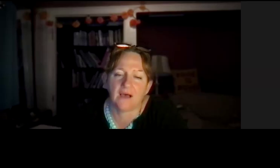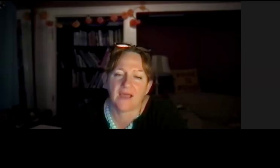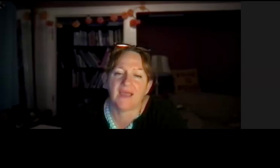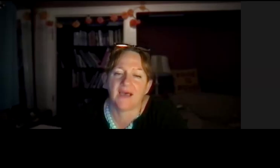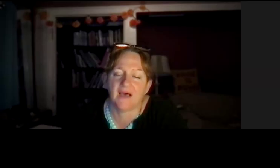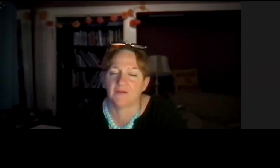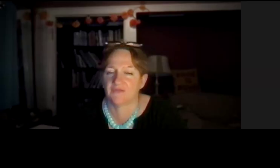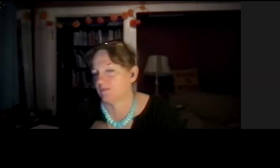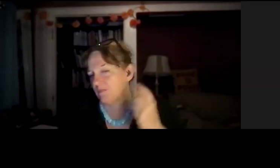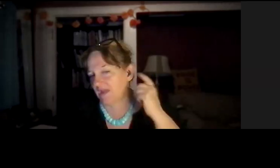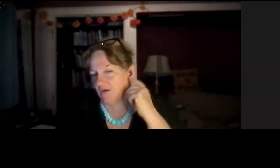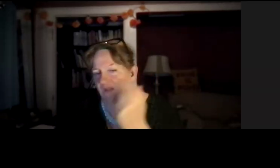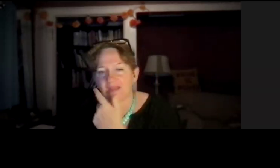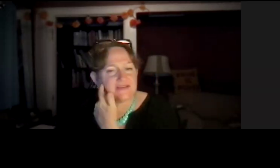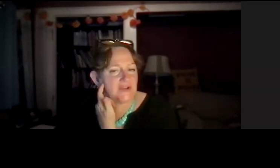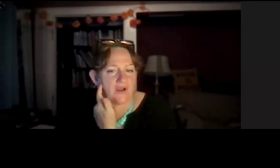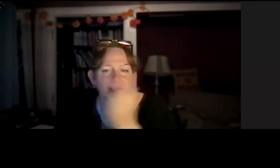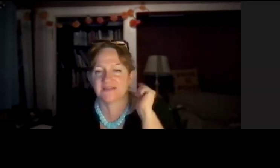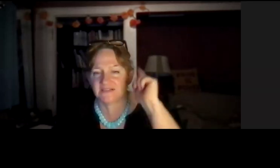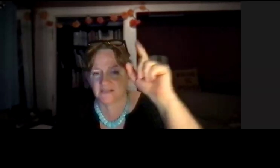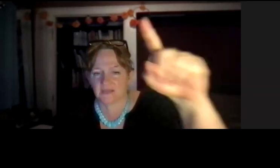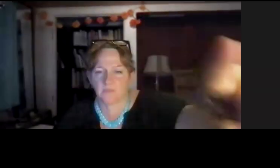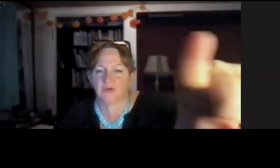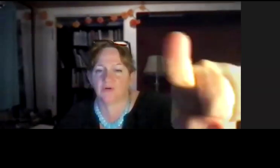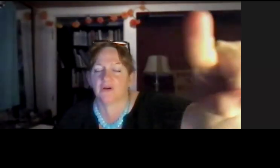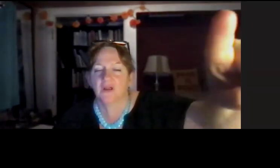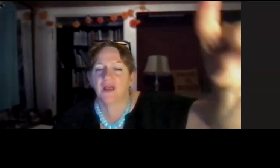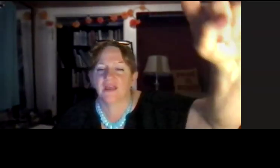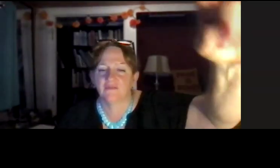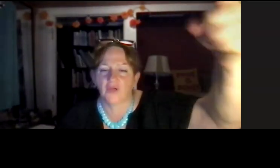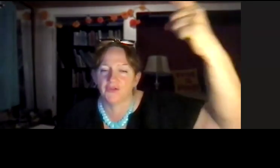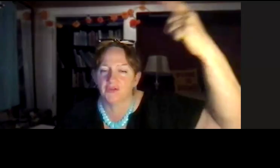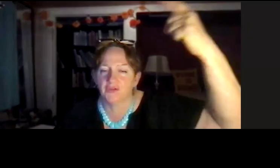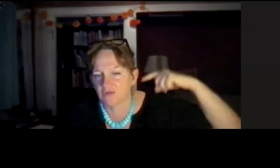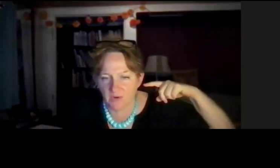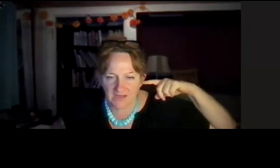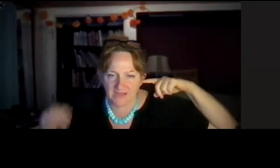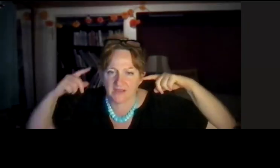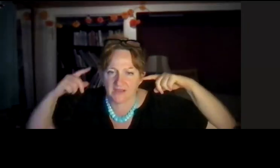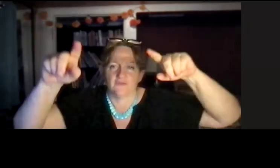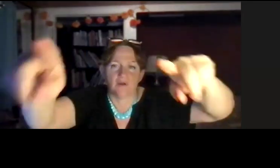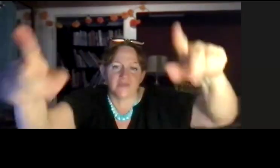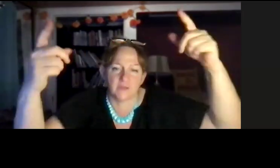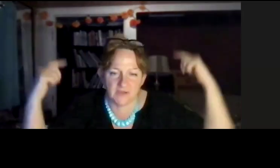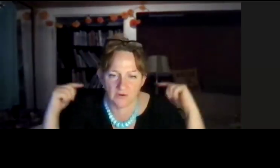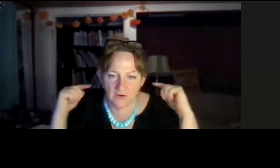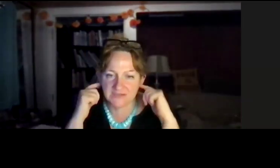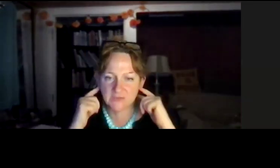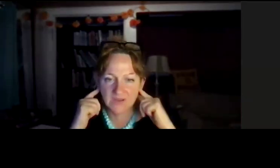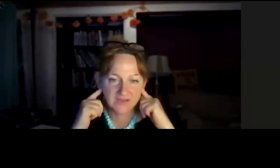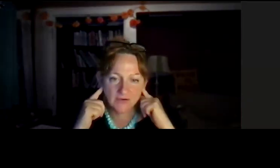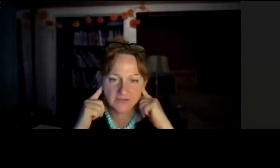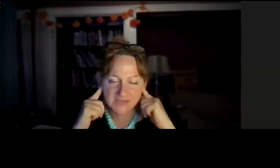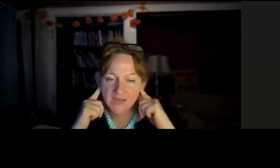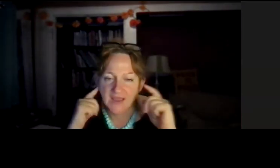Meriah: I have my hearing. Aids are connected to the computer, and the volume goes directly from the computer into my ears.